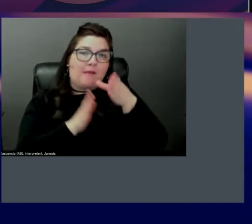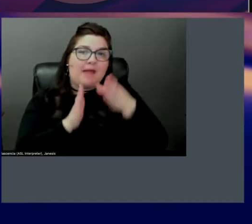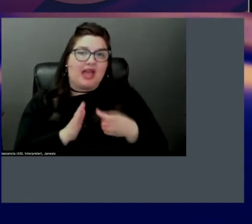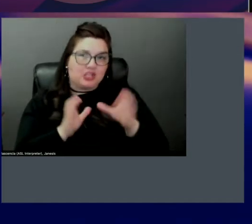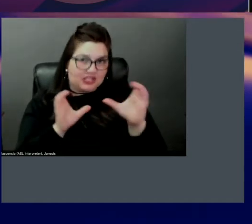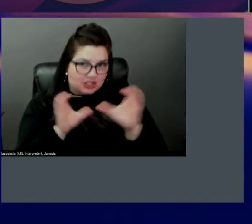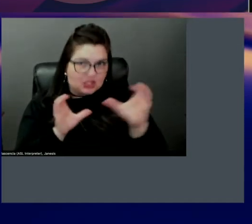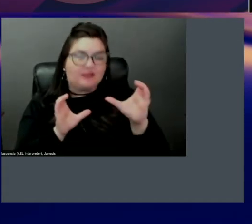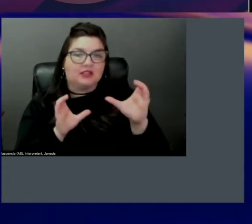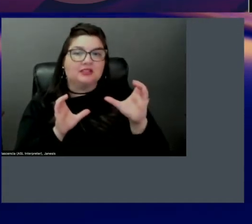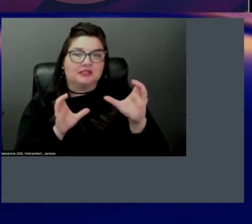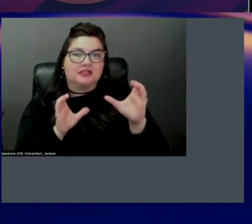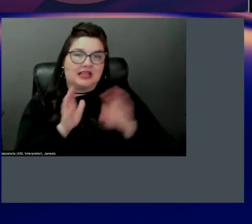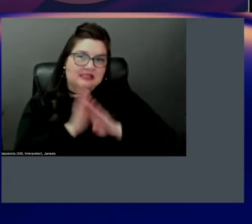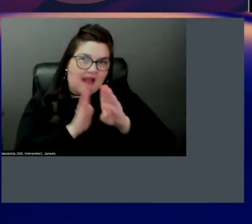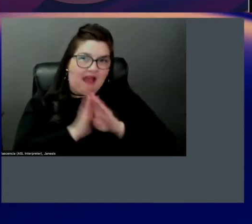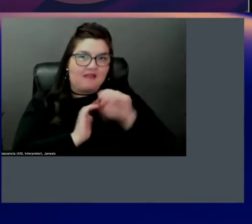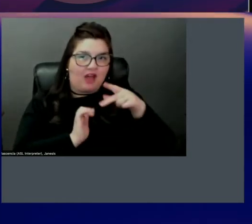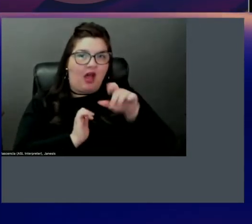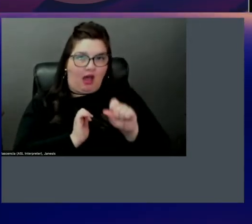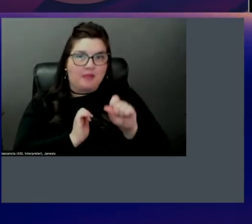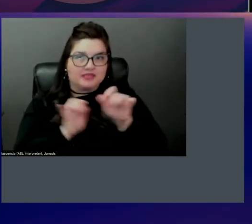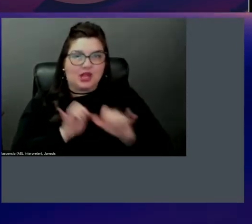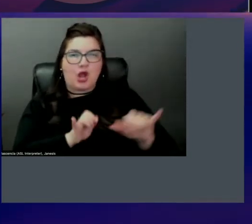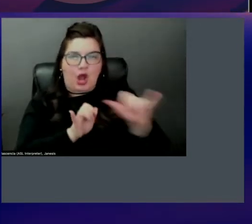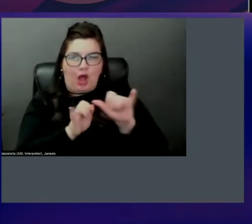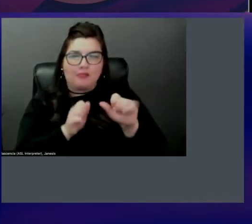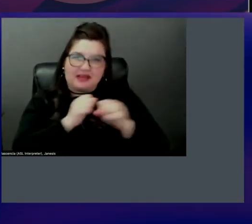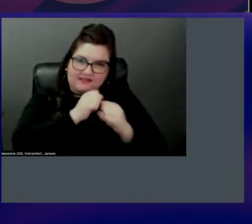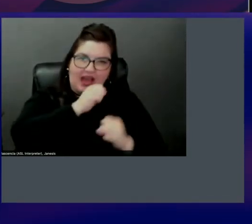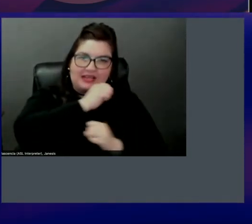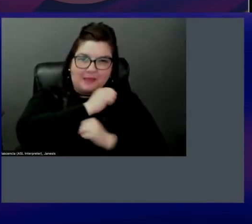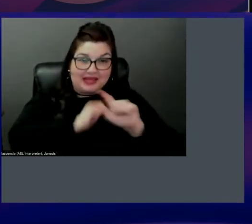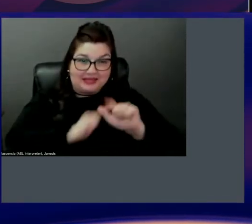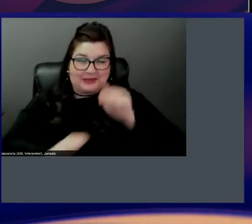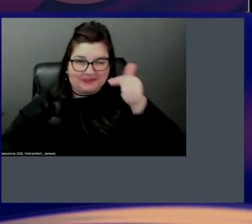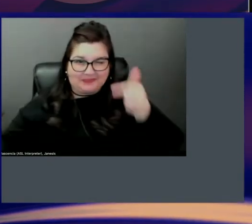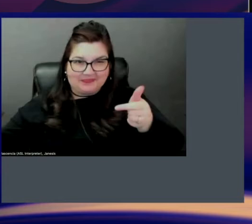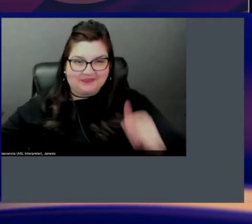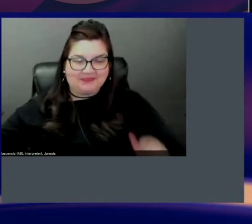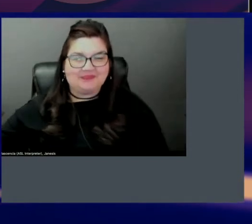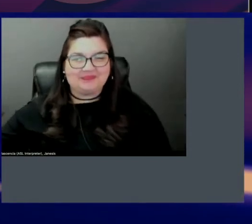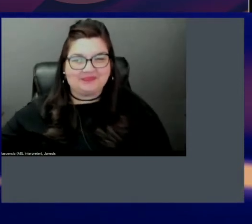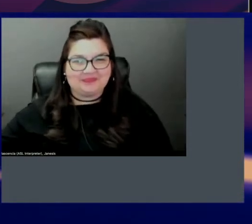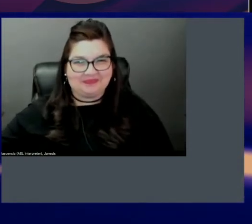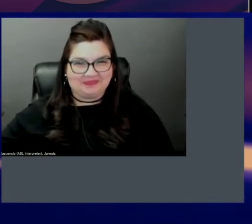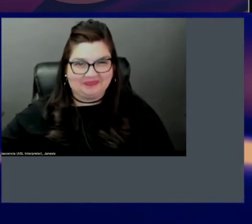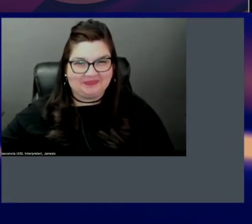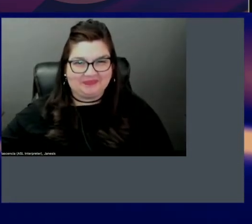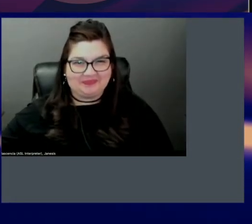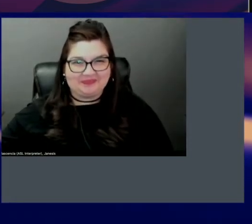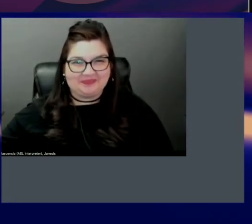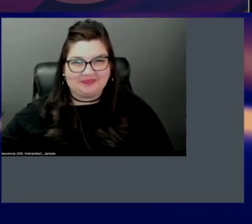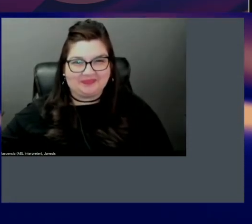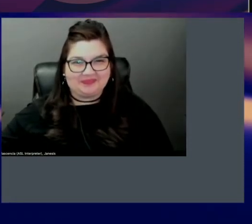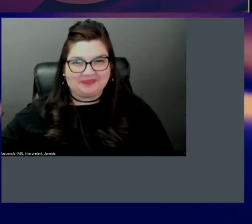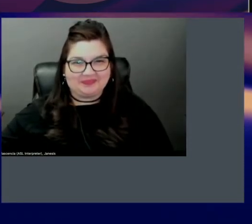because a lot of things are common and fundamental, you know, when it comes to, you know, a, all these resources and you know, services. Yeah, definitely.